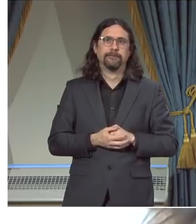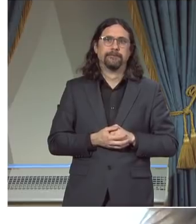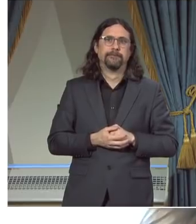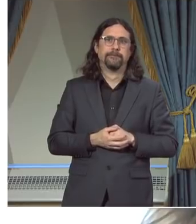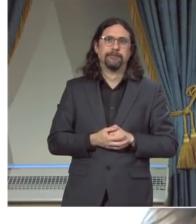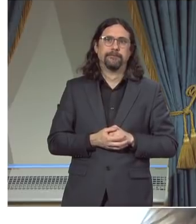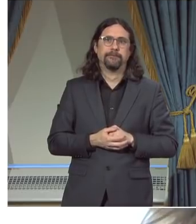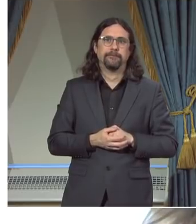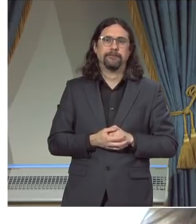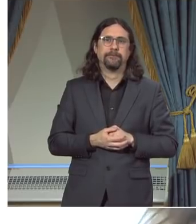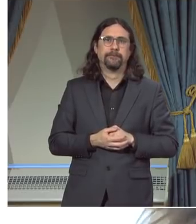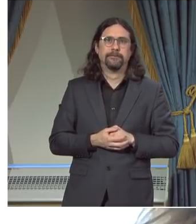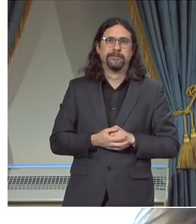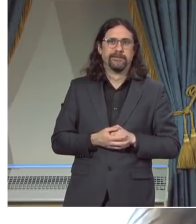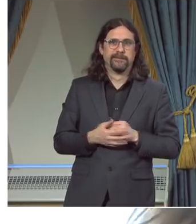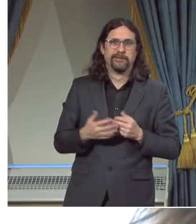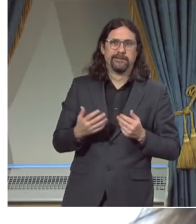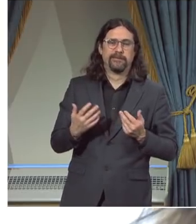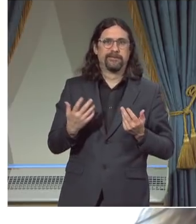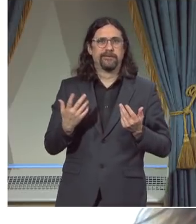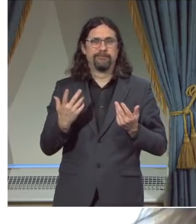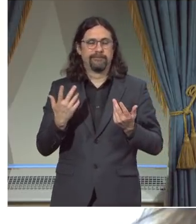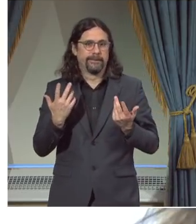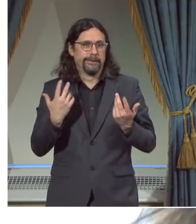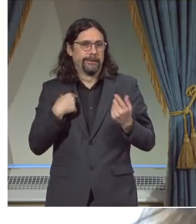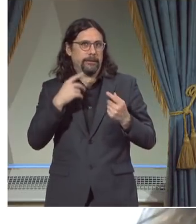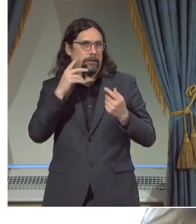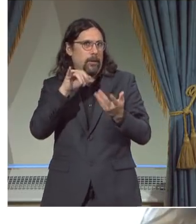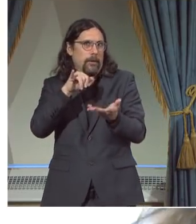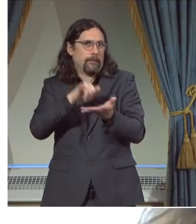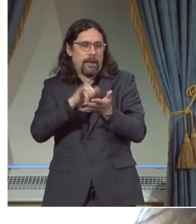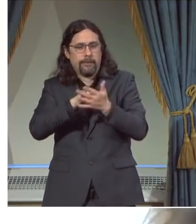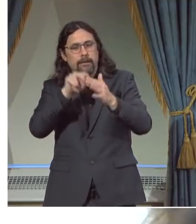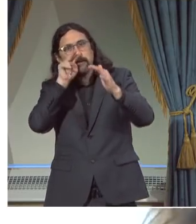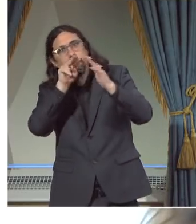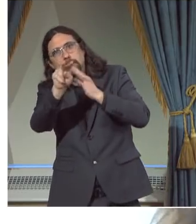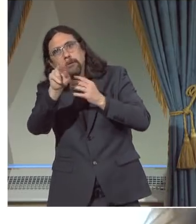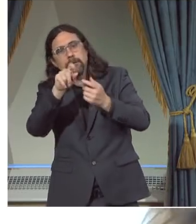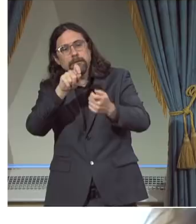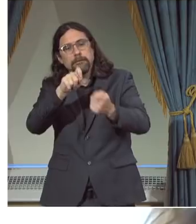SO RIGH NTOW 'SIT CHALLENGING TO GIVE AN ACCURAT E NUMBER IN TERMS